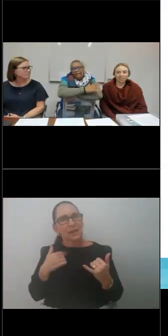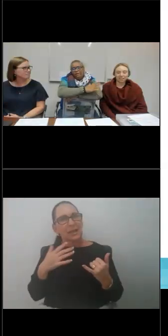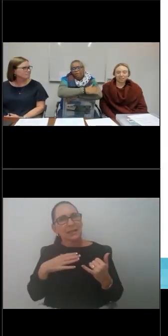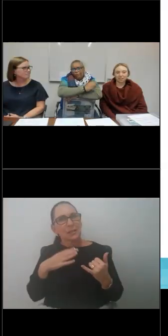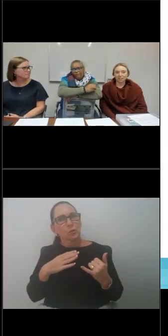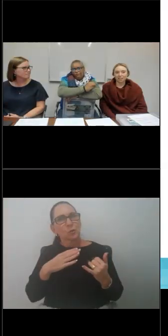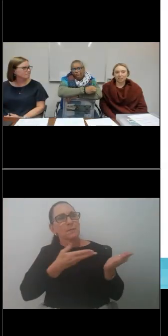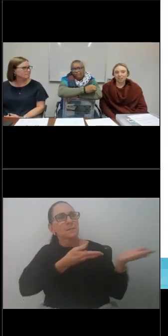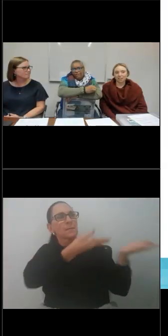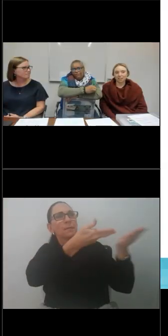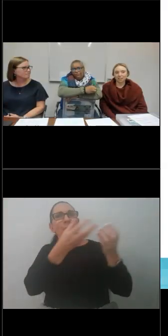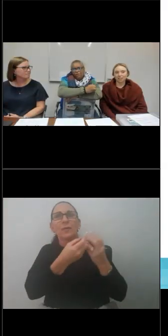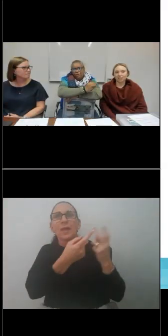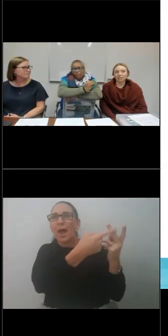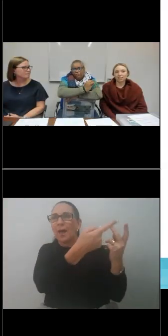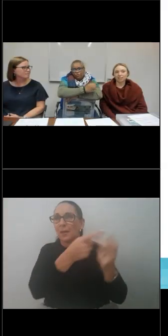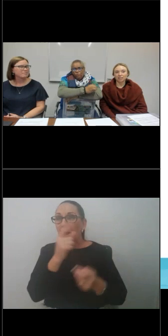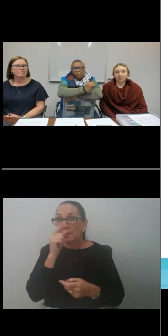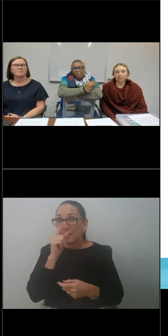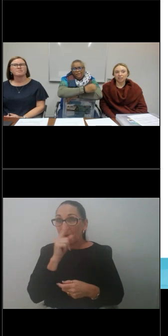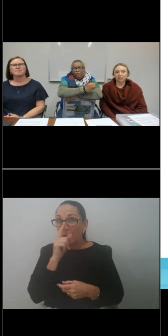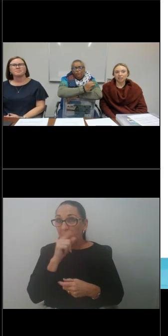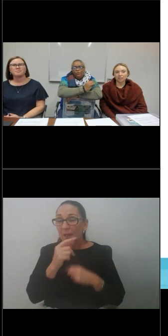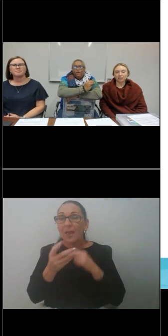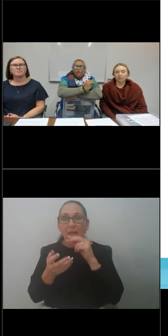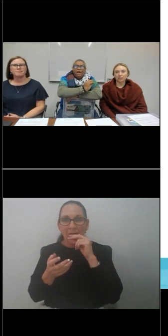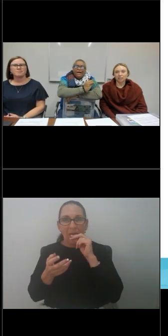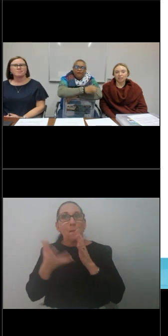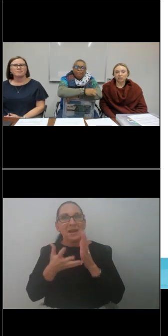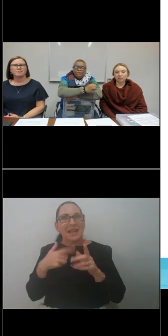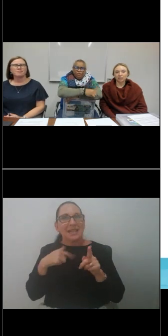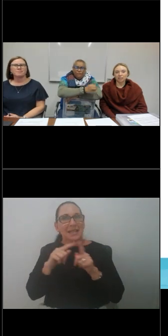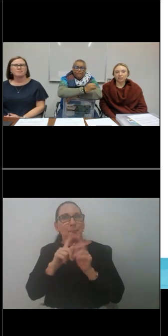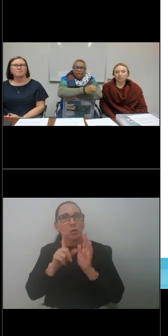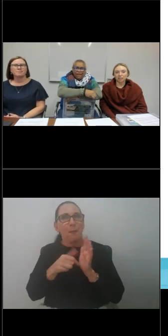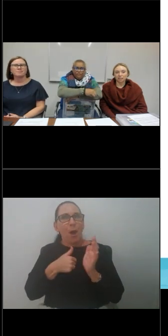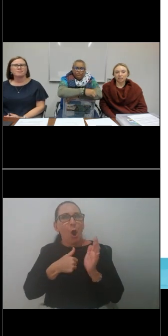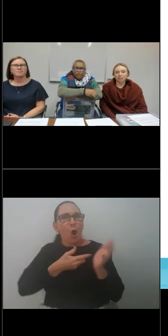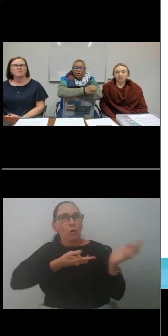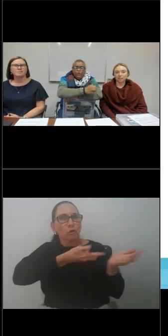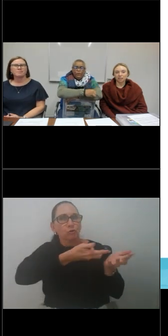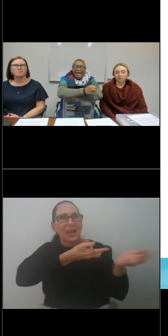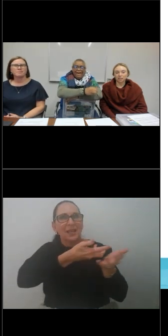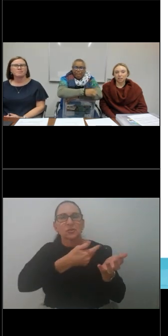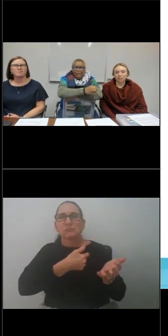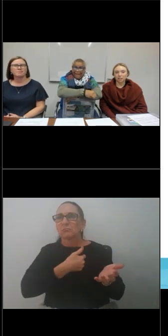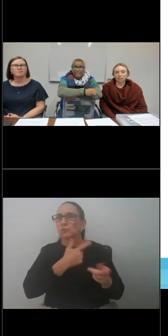whole point of consultation was to talk to people who help service clients who have to access the